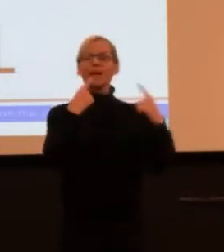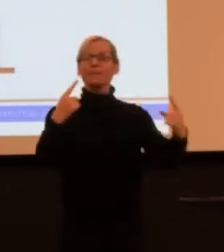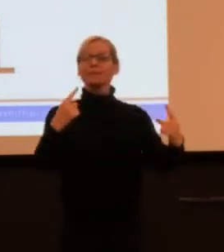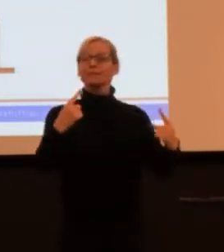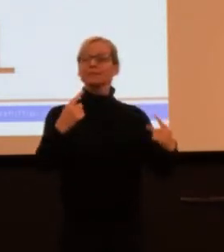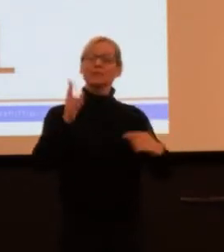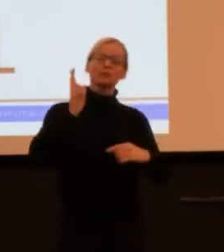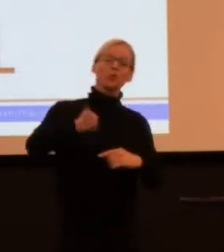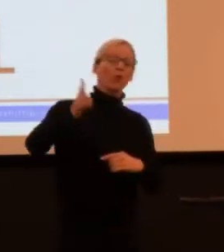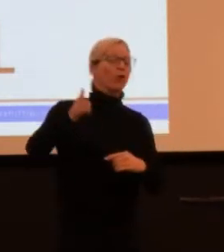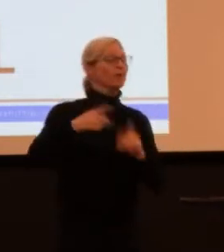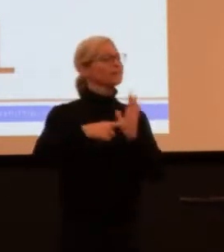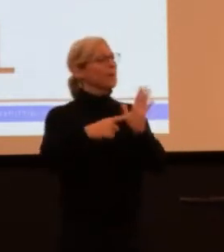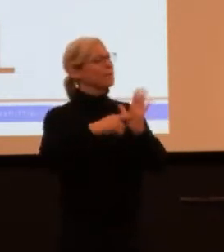steam engine or a light bulb,